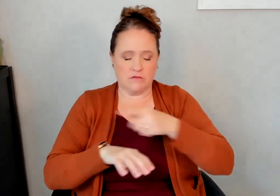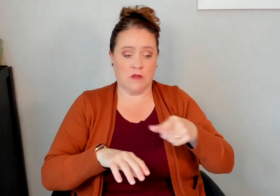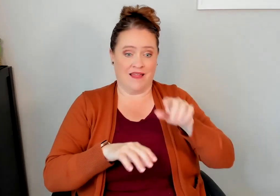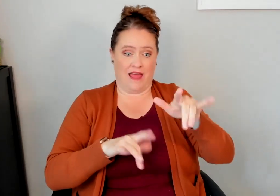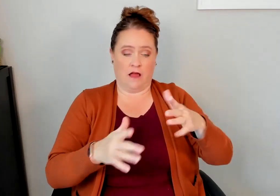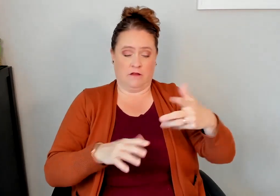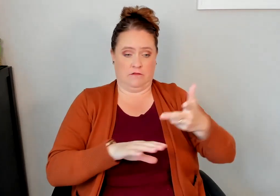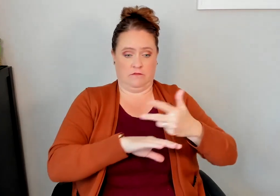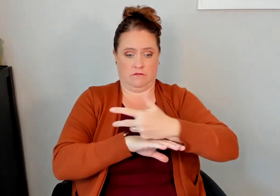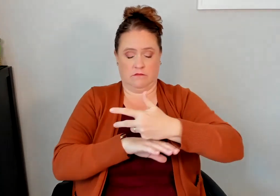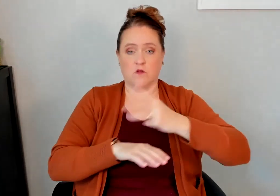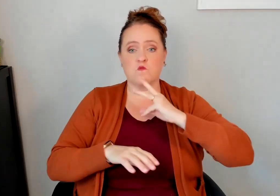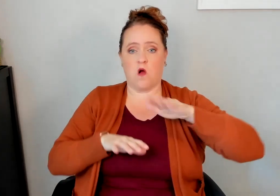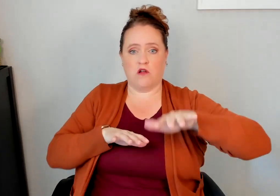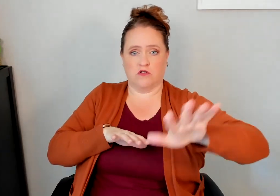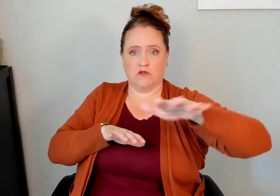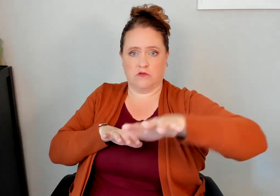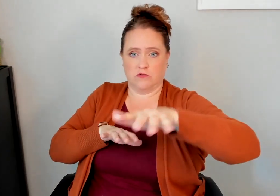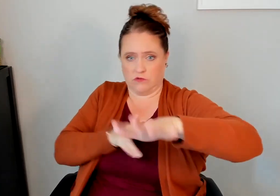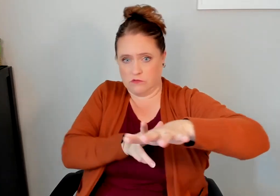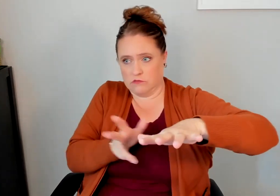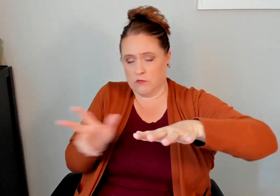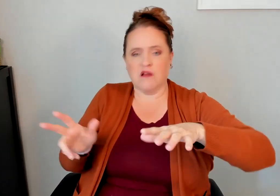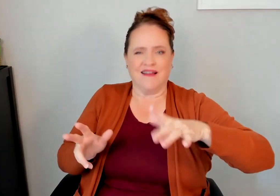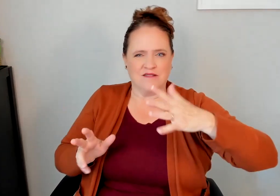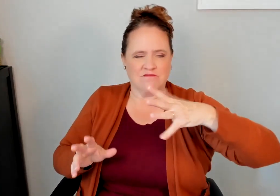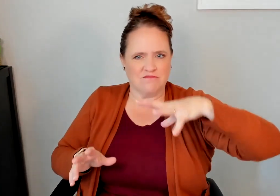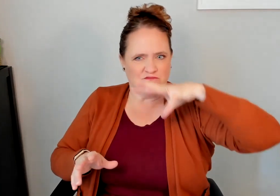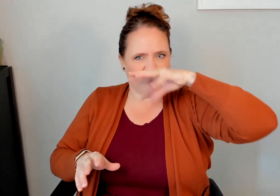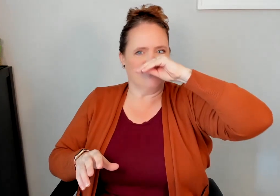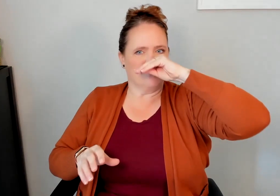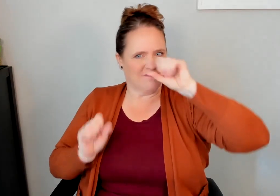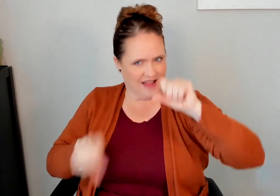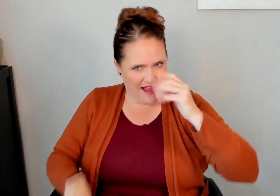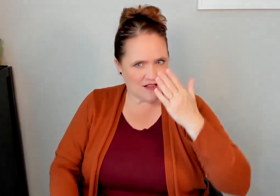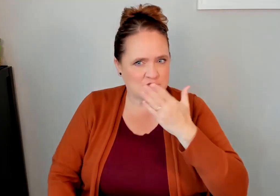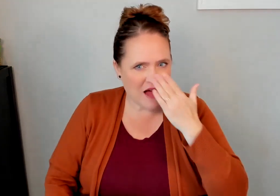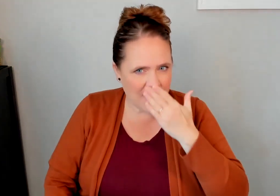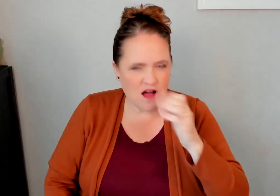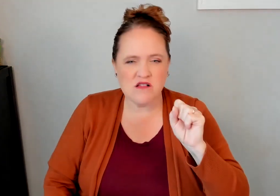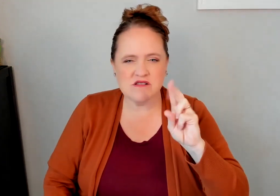to the beach parallel to the water that's when you could start to smell it it was a sulfur smell